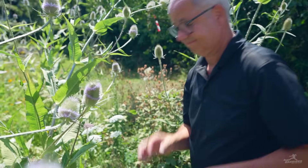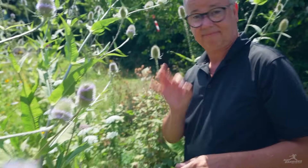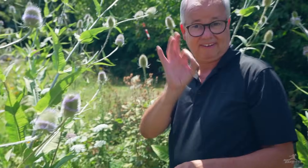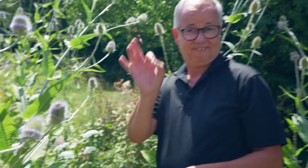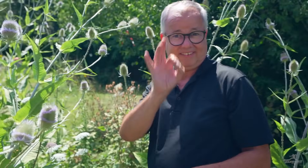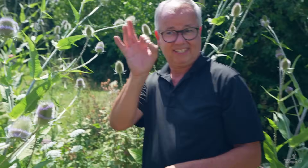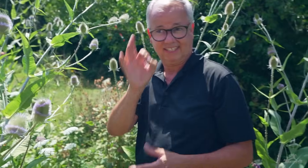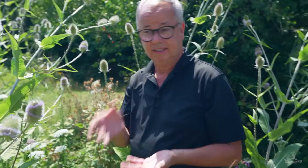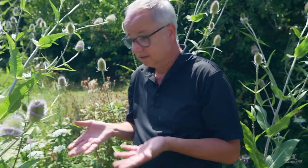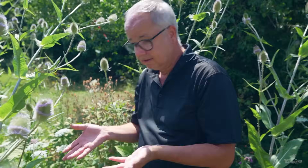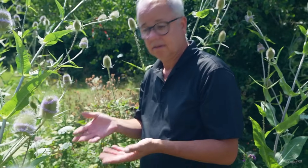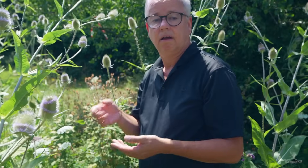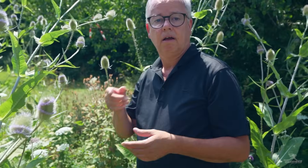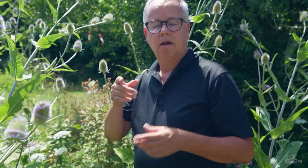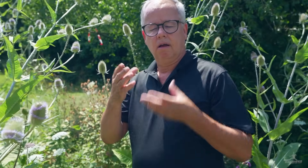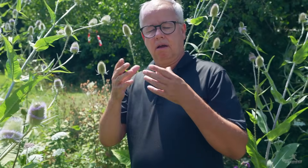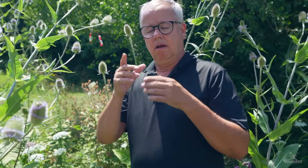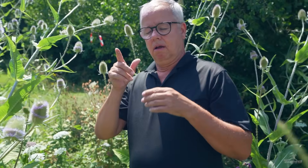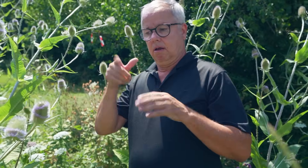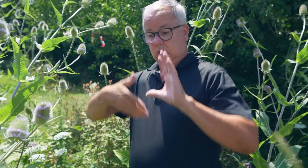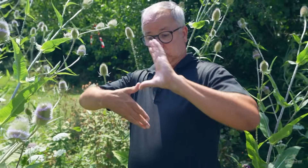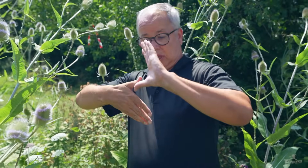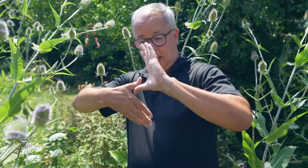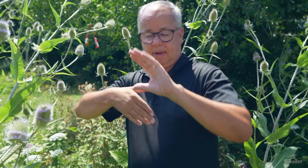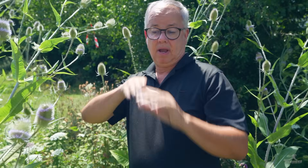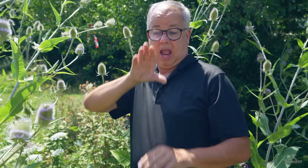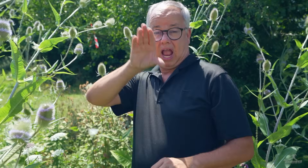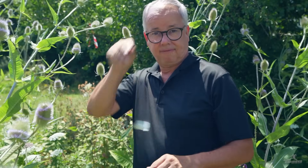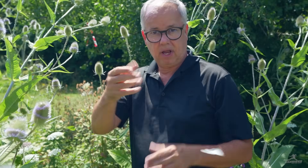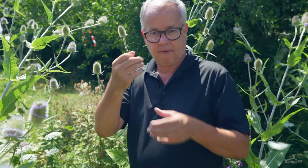As for flies, in the Americas and Africa